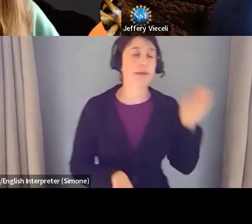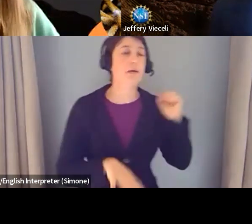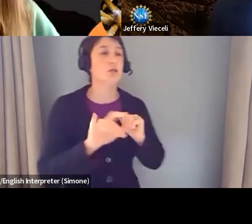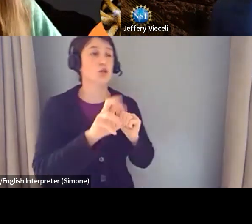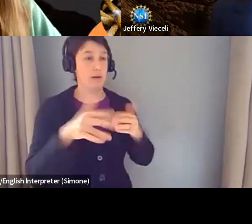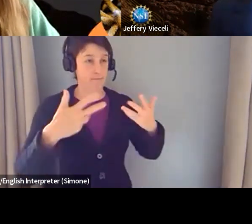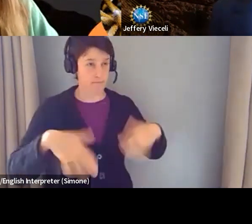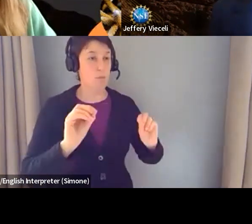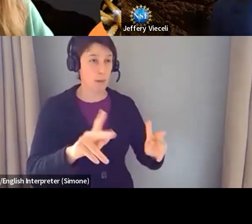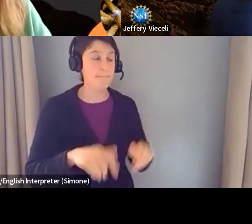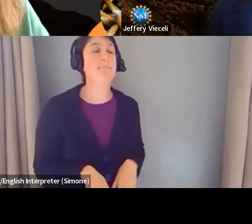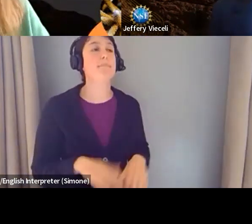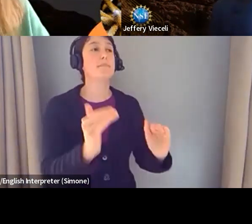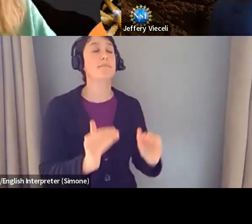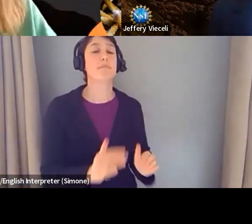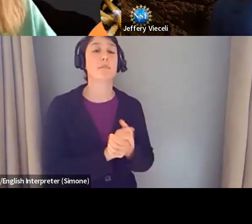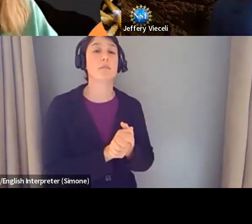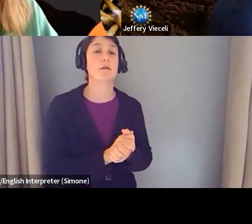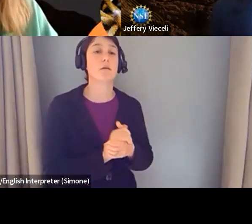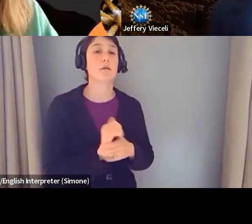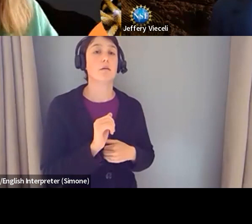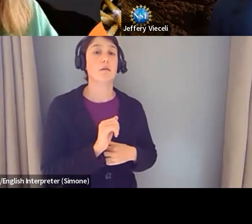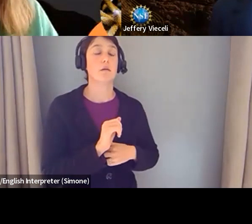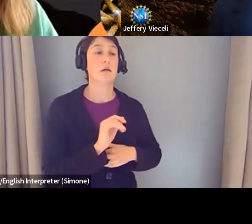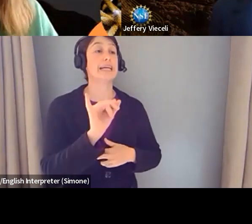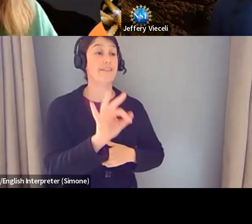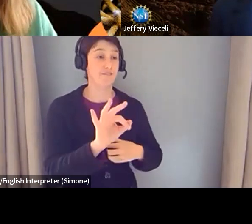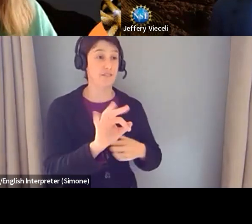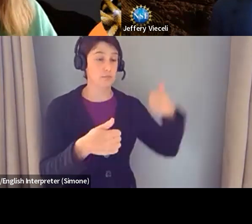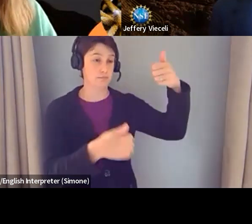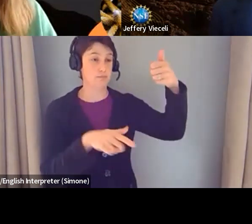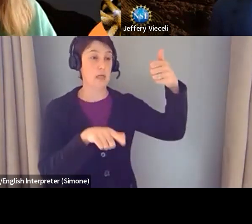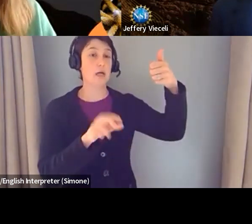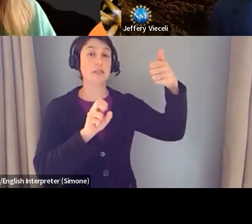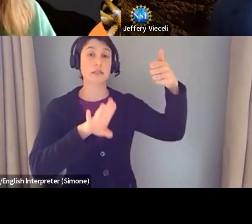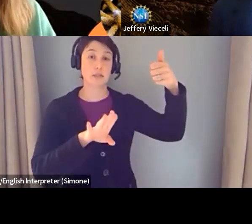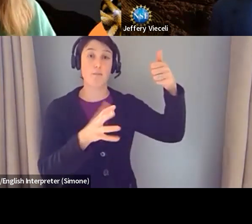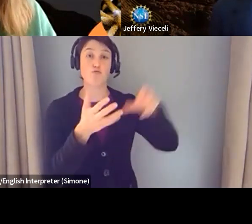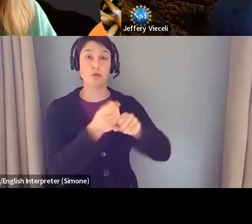Jeremy Leffler: Okay. If you are a -- if a subrecipient on an award is requesting